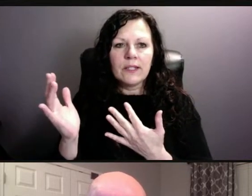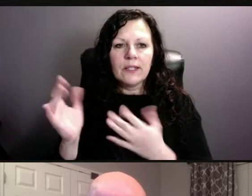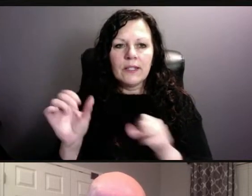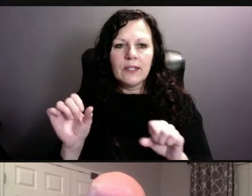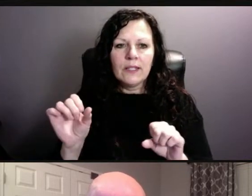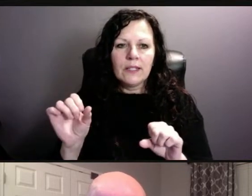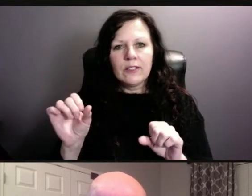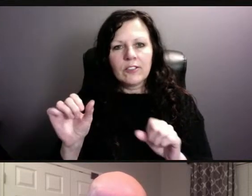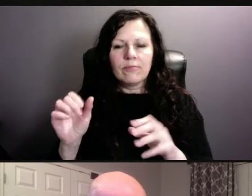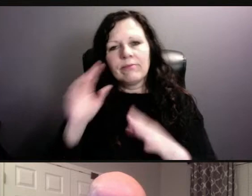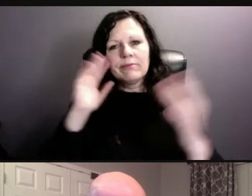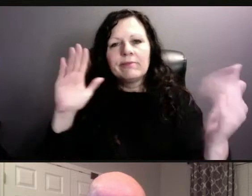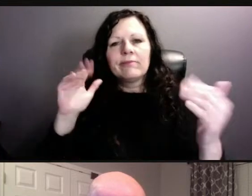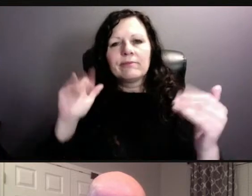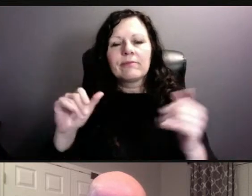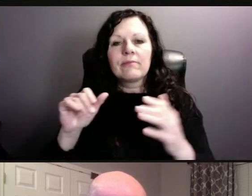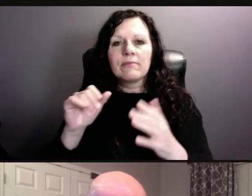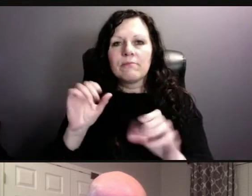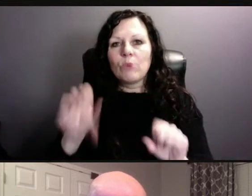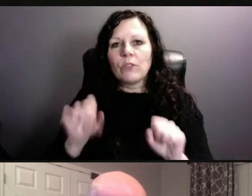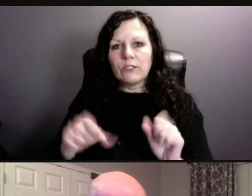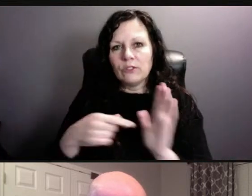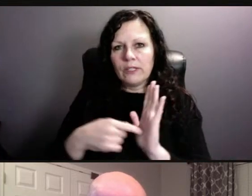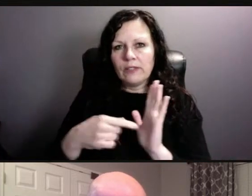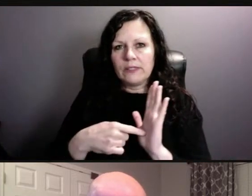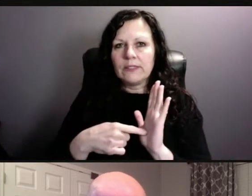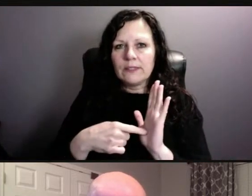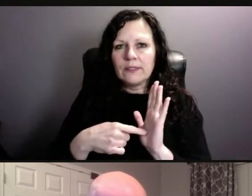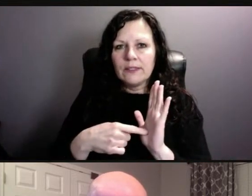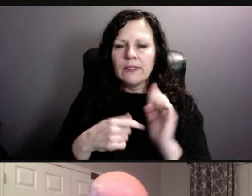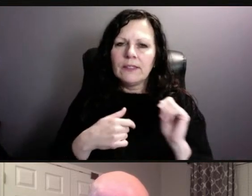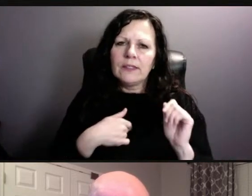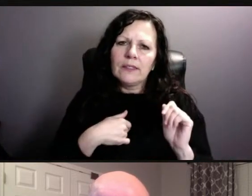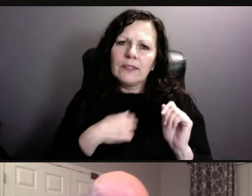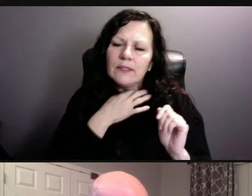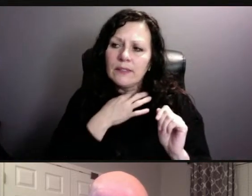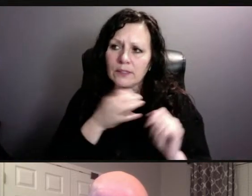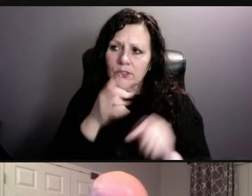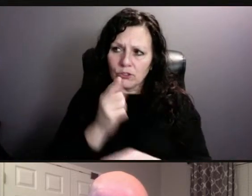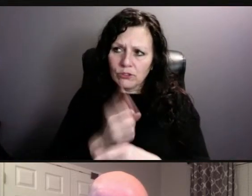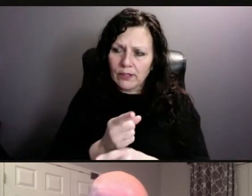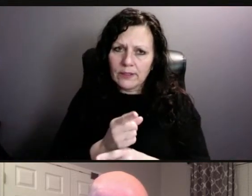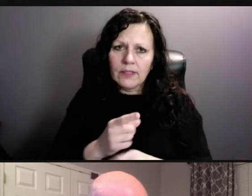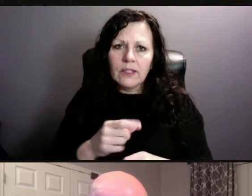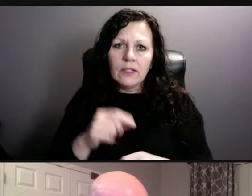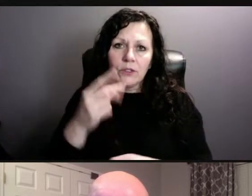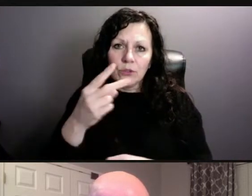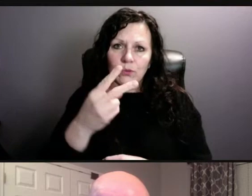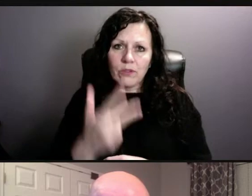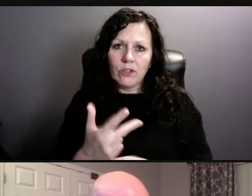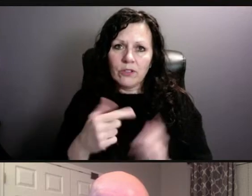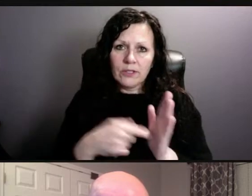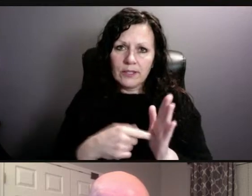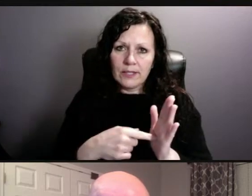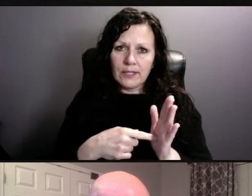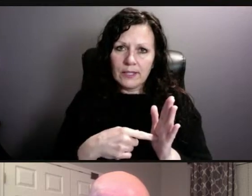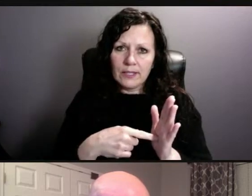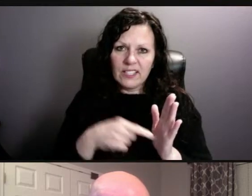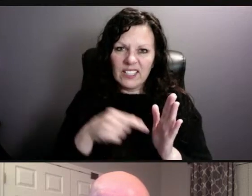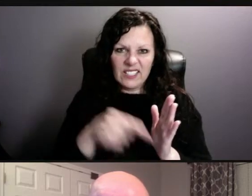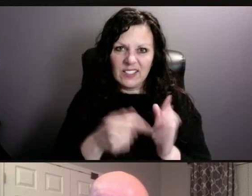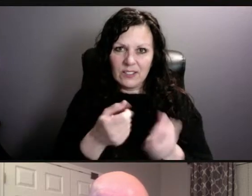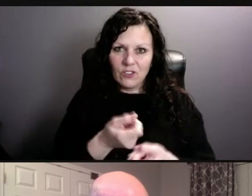CLEAR.